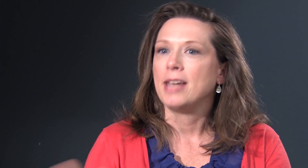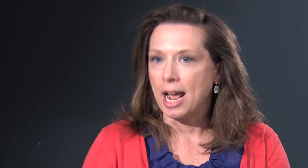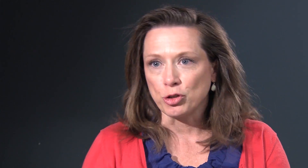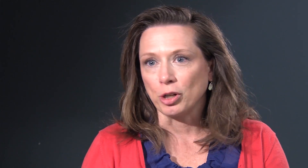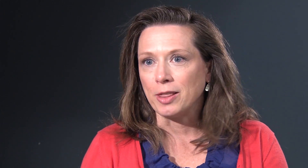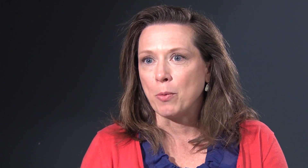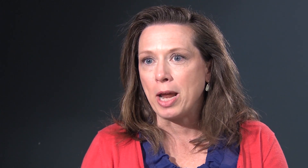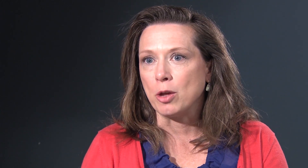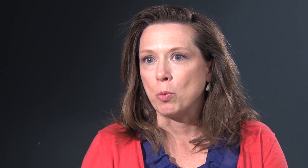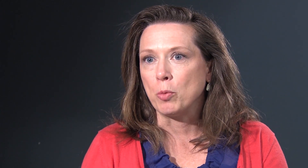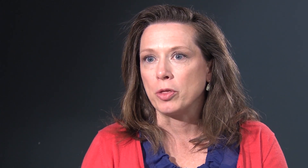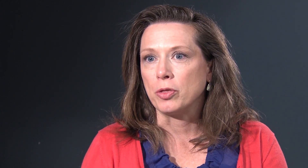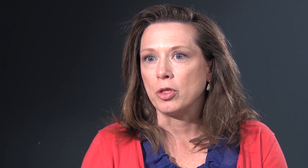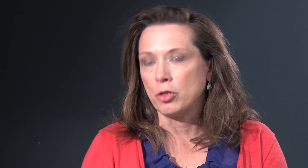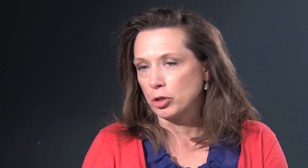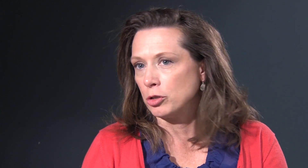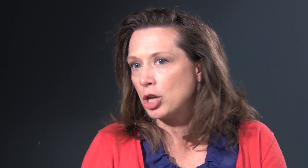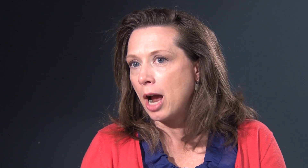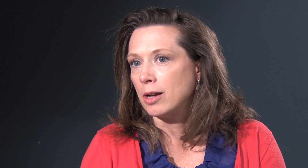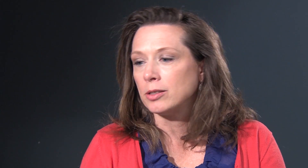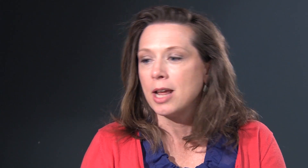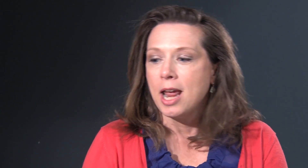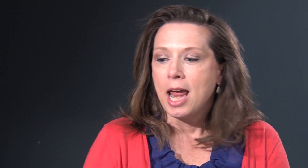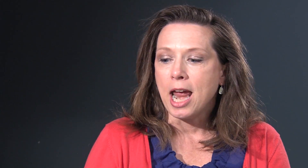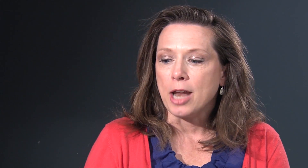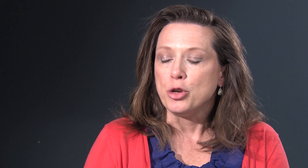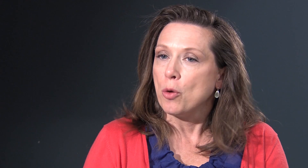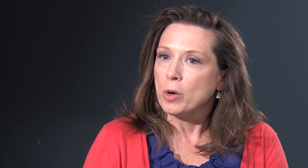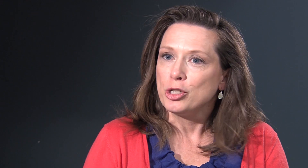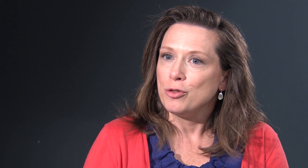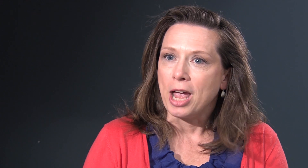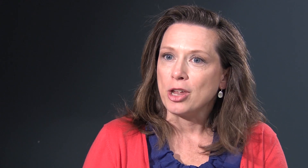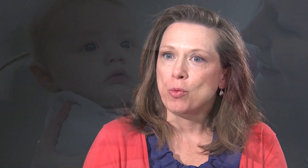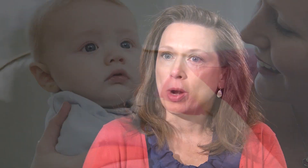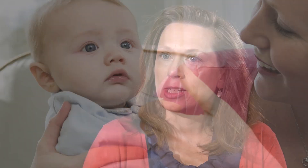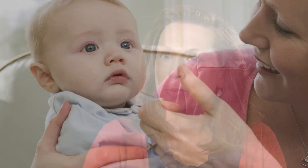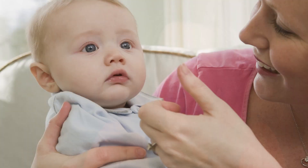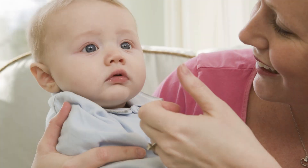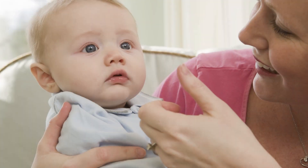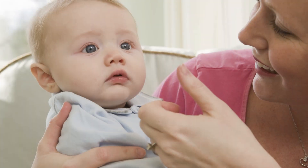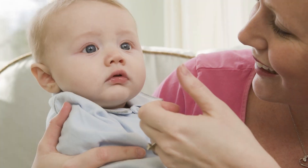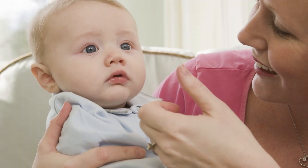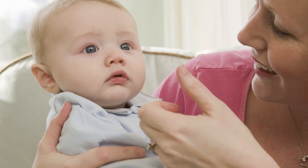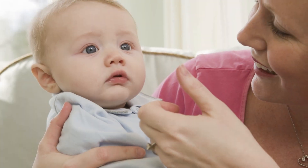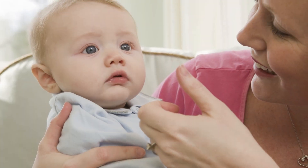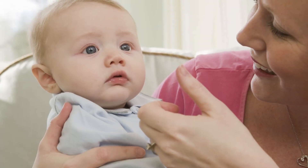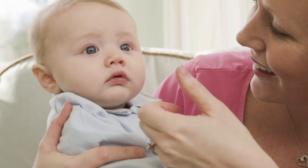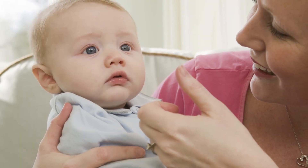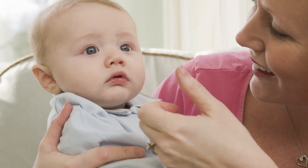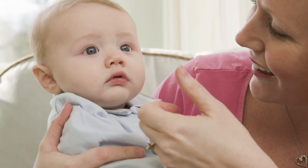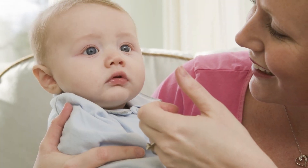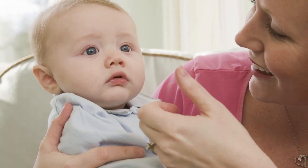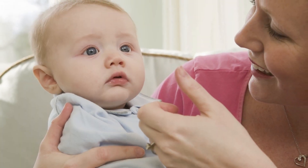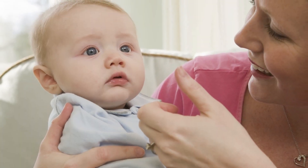naturally the way they would with their child and you don't want to do that. You want to be just natural and if it starts to get in the way of